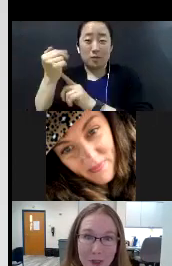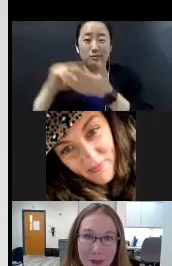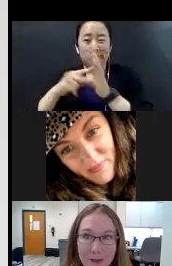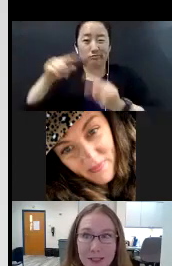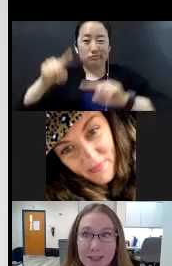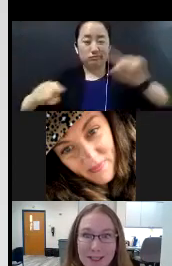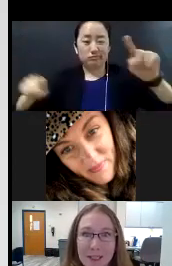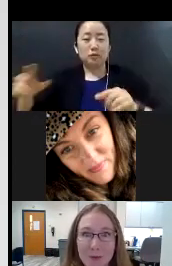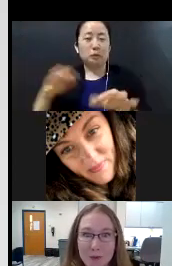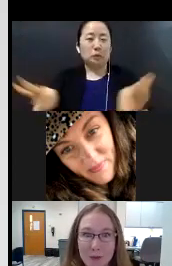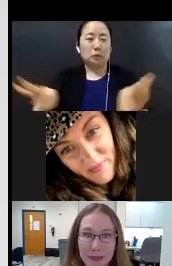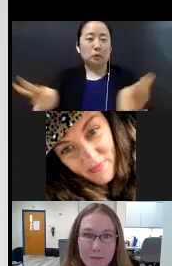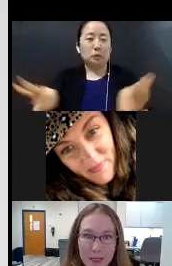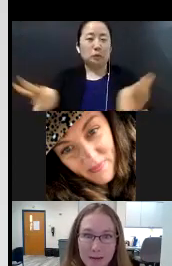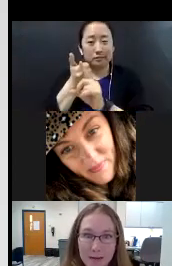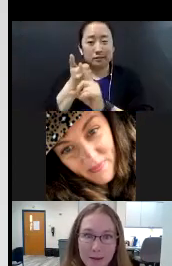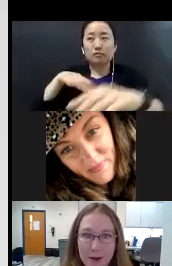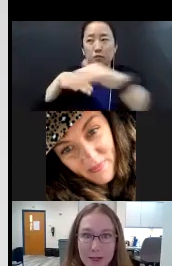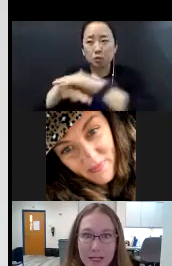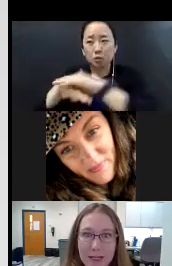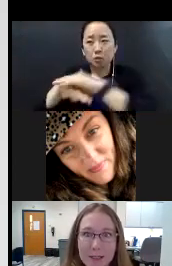MAKE SURE IT'S ACCESSIBLE TO WHAT THEY NEED.